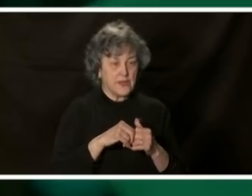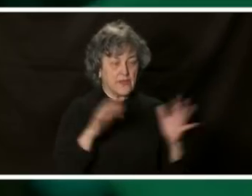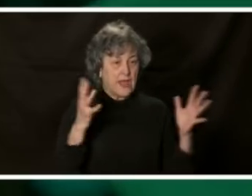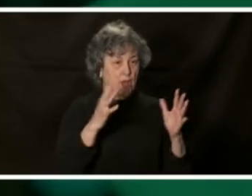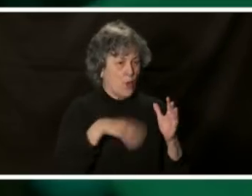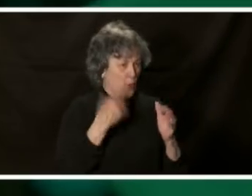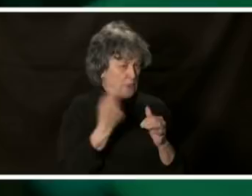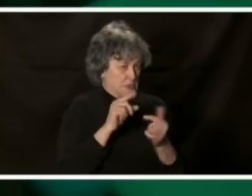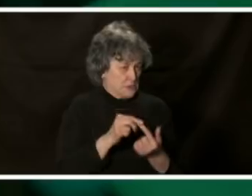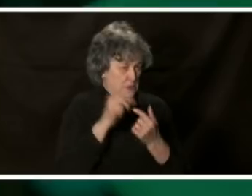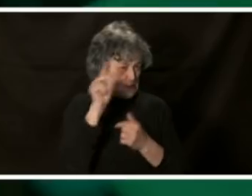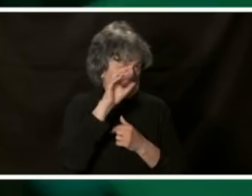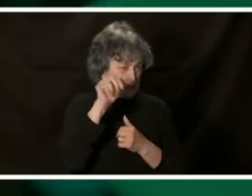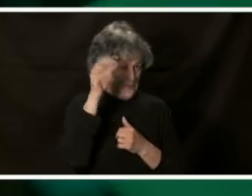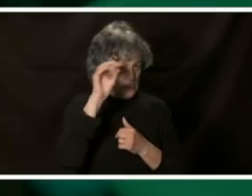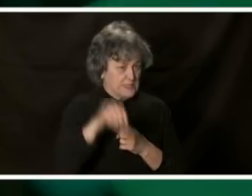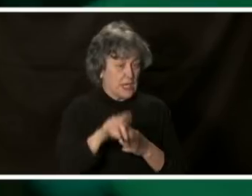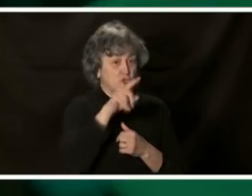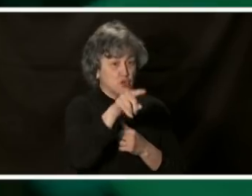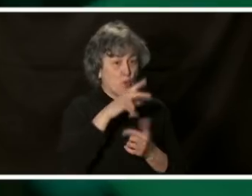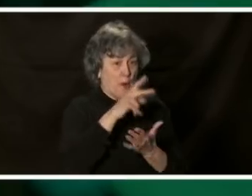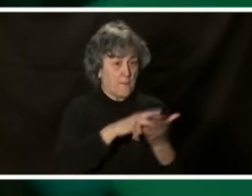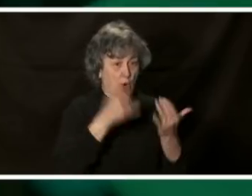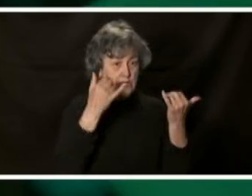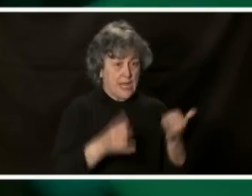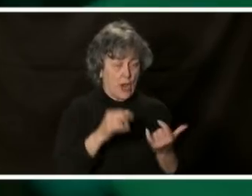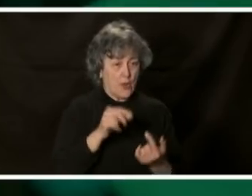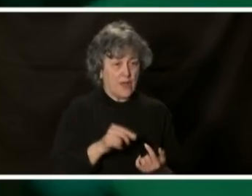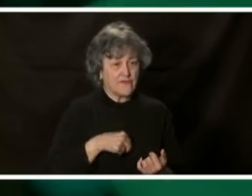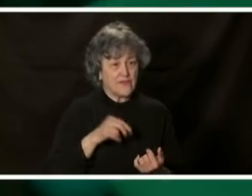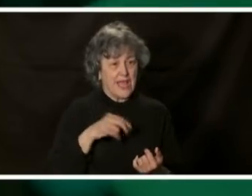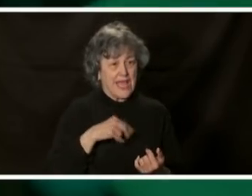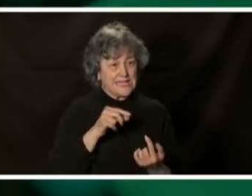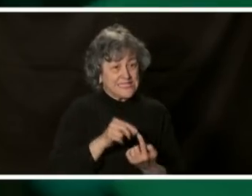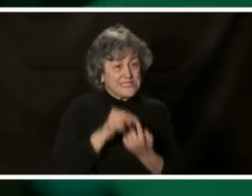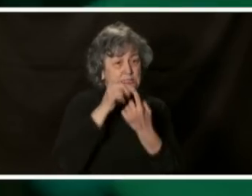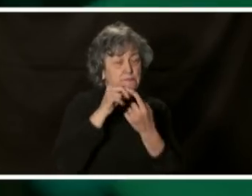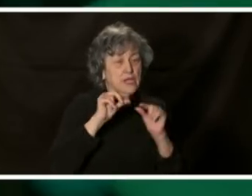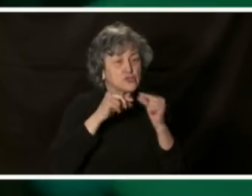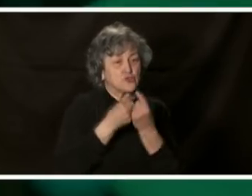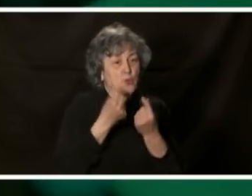THIS MEANS THAT YOU ARE NOW A PART OF A SELECT FEW INDIVIDUALS WHO HAVE HAD THE RESILIENCY